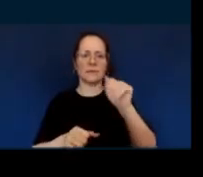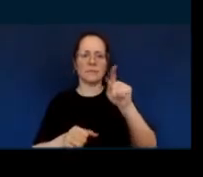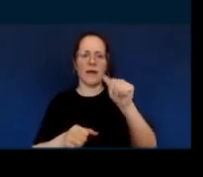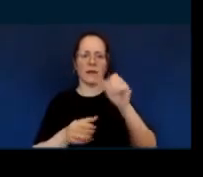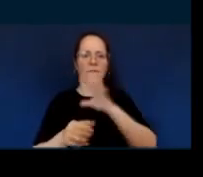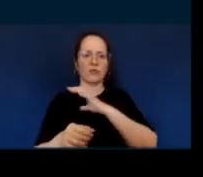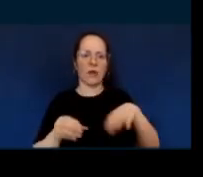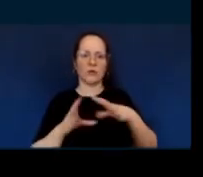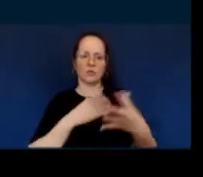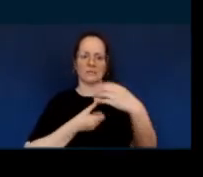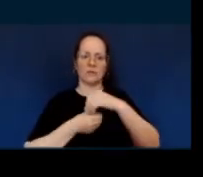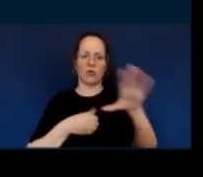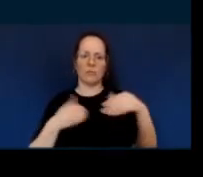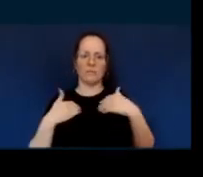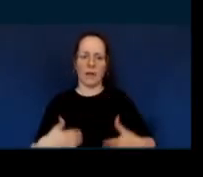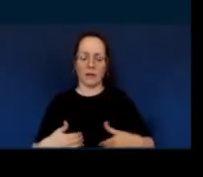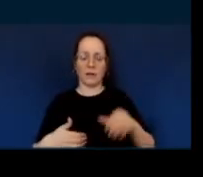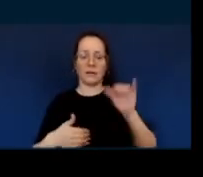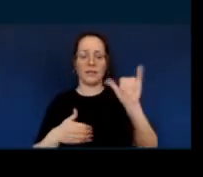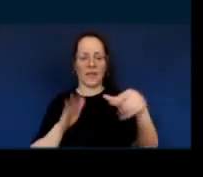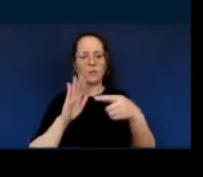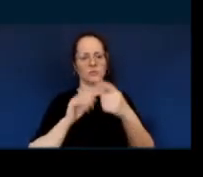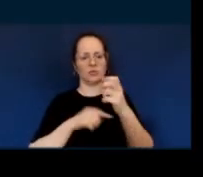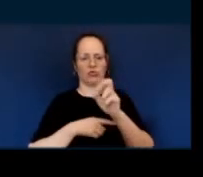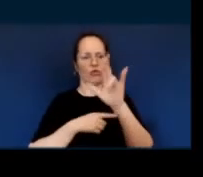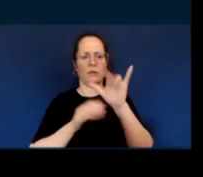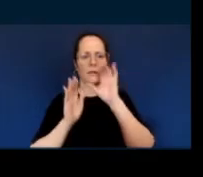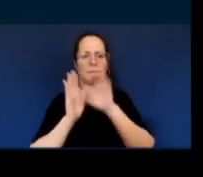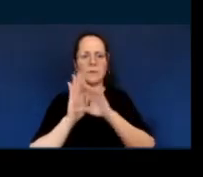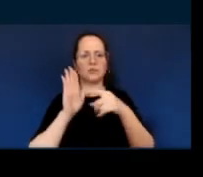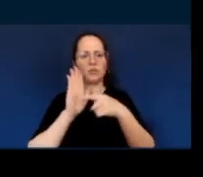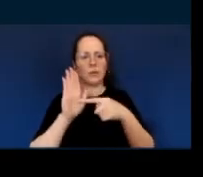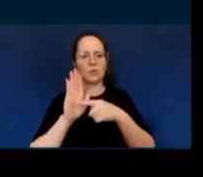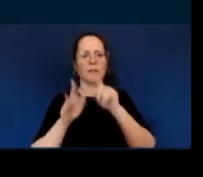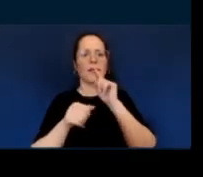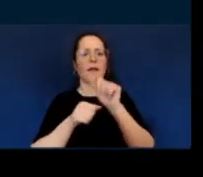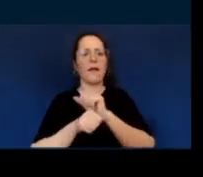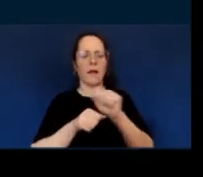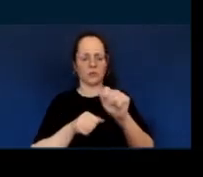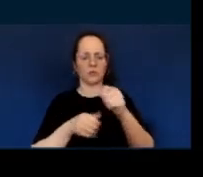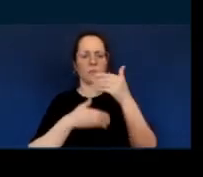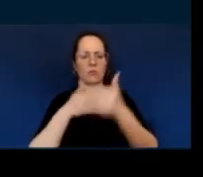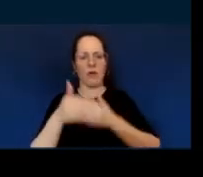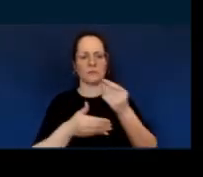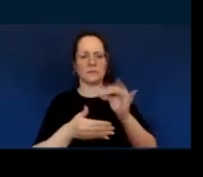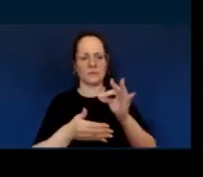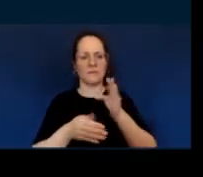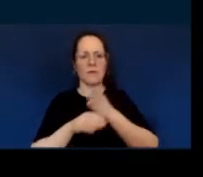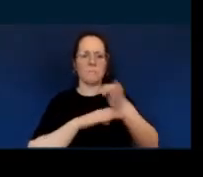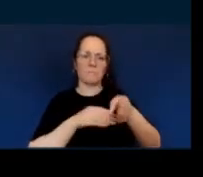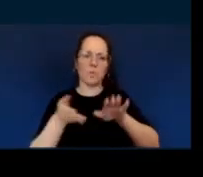ON THE RIGHT IS SHOWING THE ACTUAL PROCESS OF POSTMORTEM DISSECTION AND IT'S OF A WOMAN,